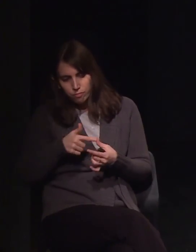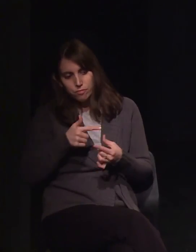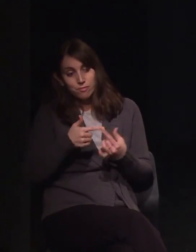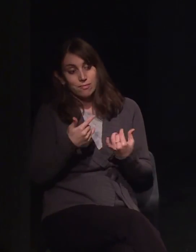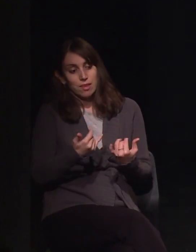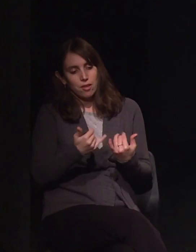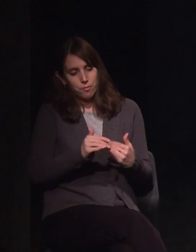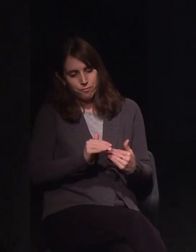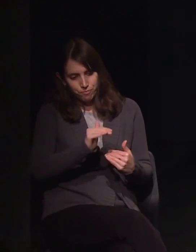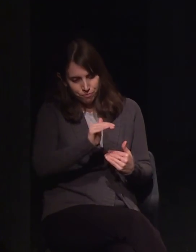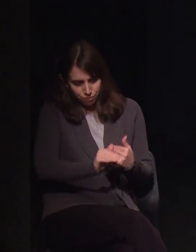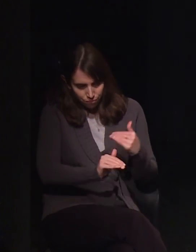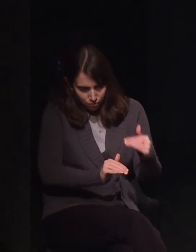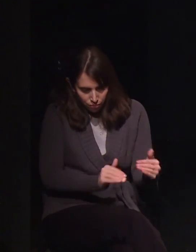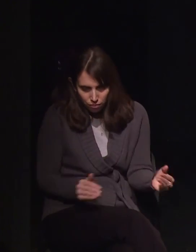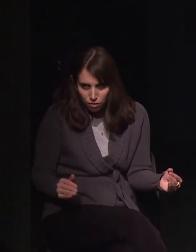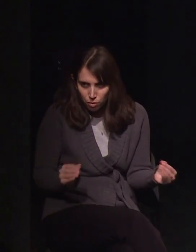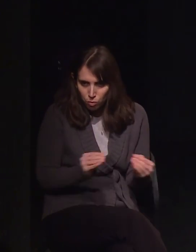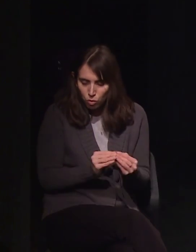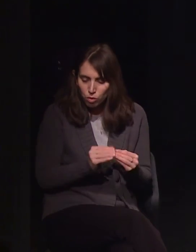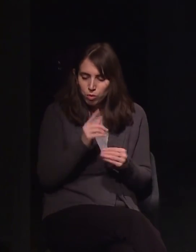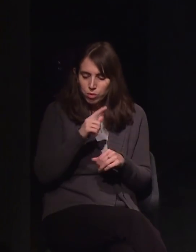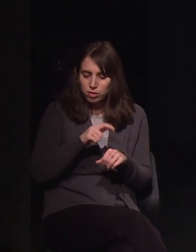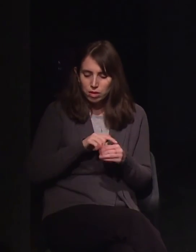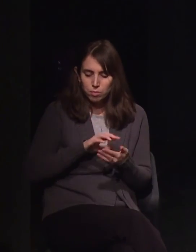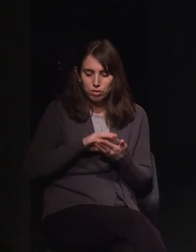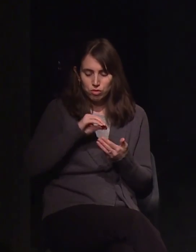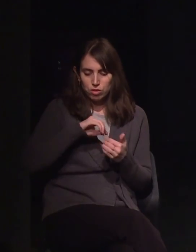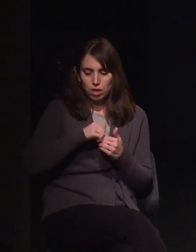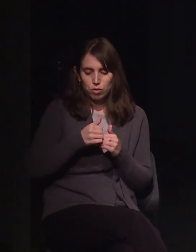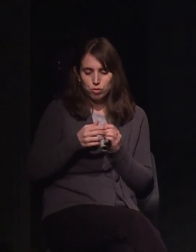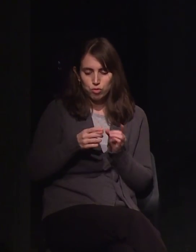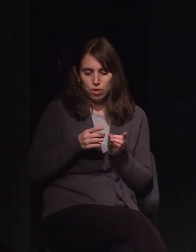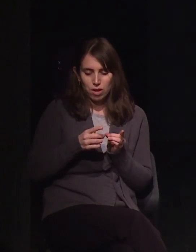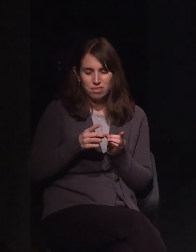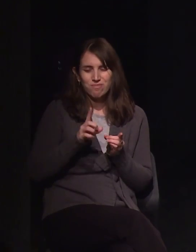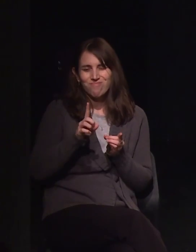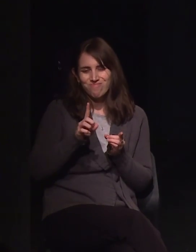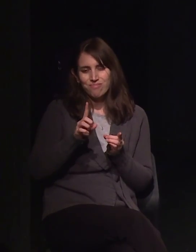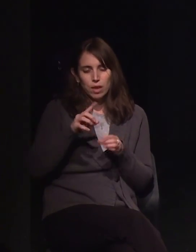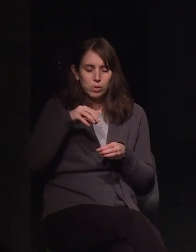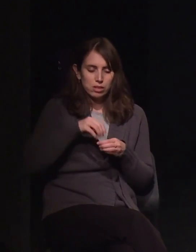I once tried to learn how to direct, I was in a show that was a theatre show and I’m